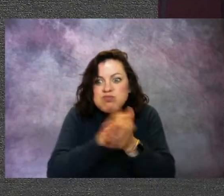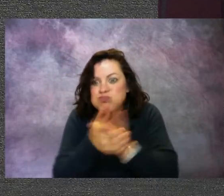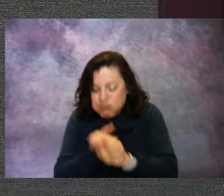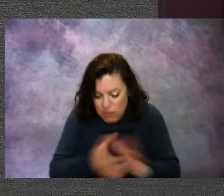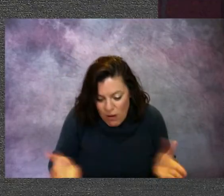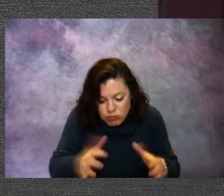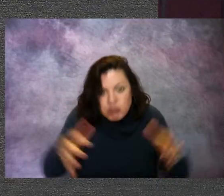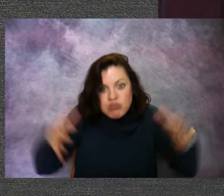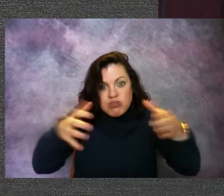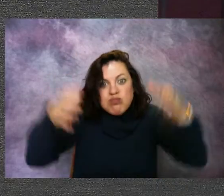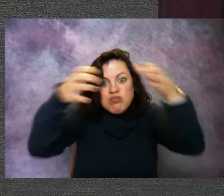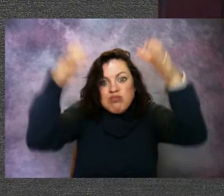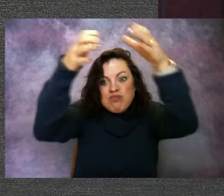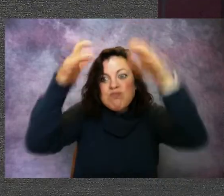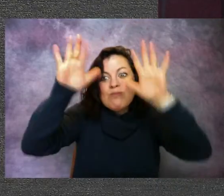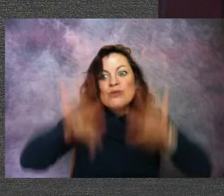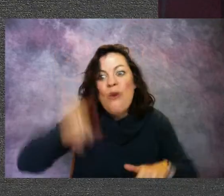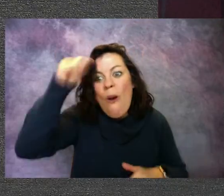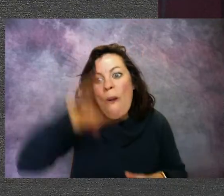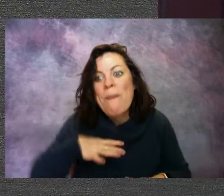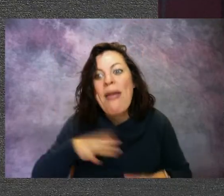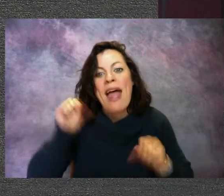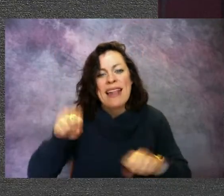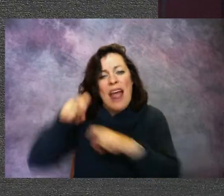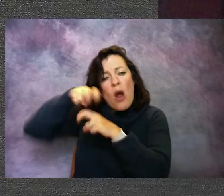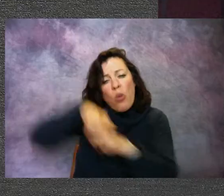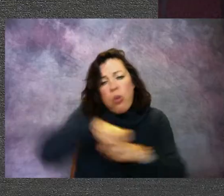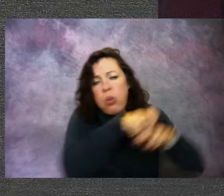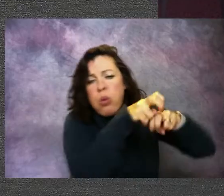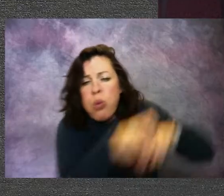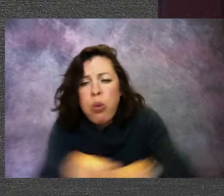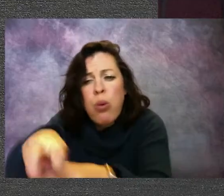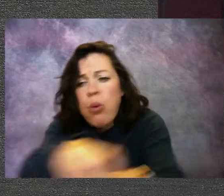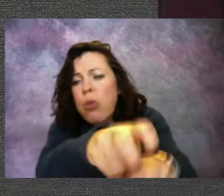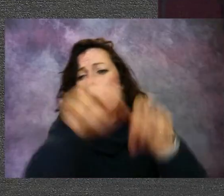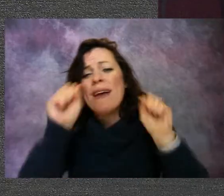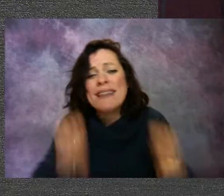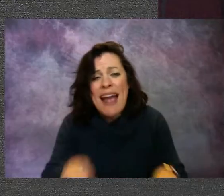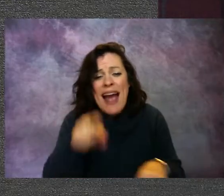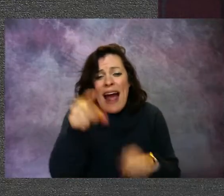and watch the snow fall and drink my hot cocoa. So, I like the snowy weather, too.